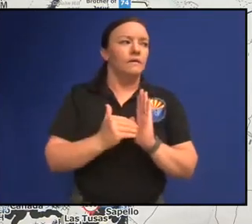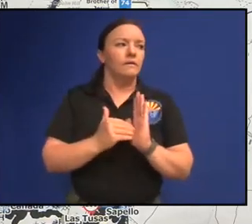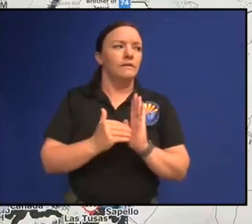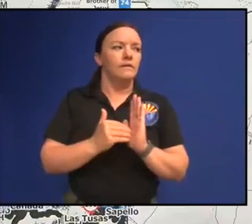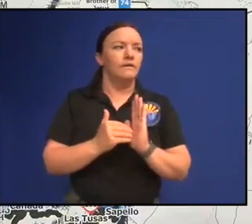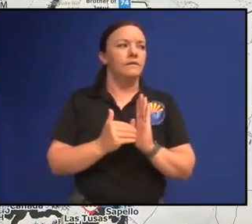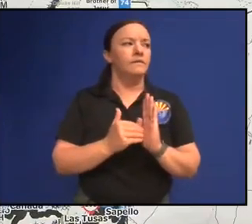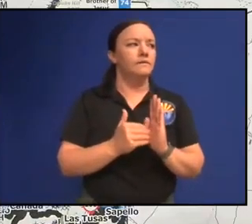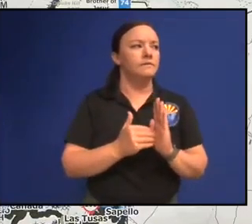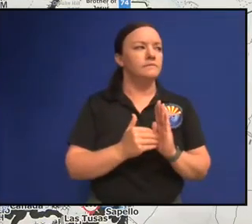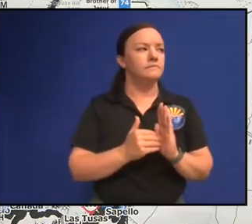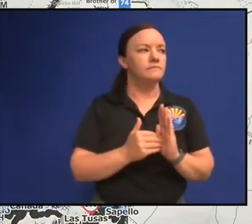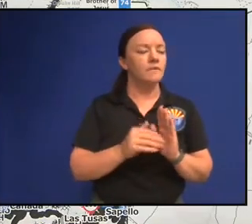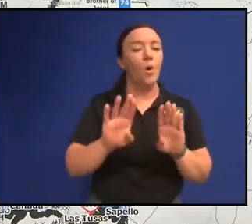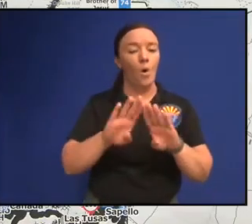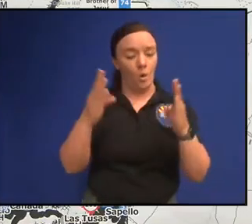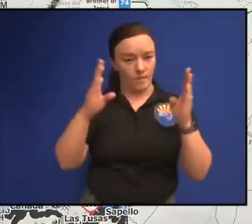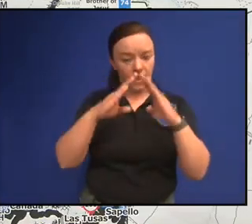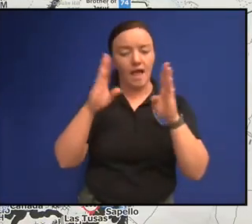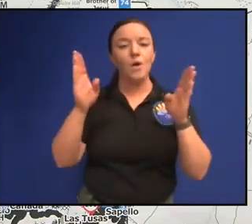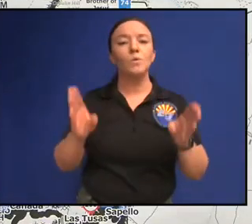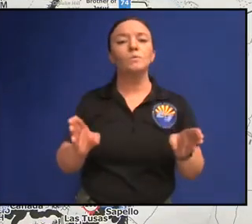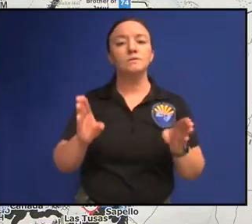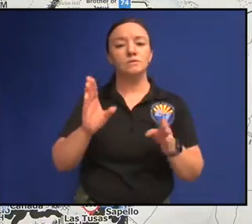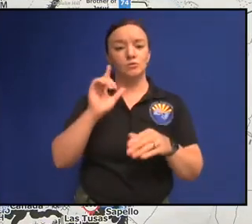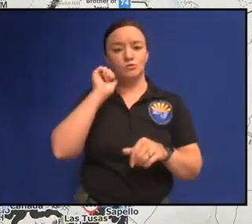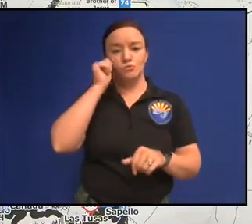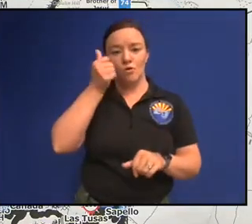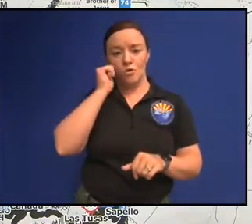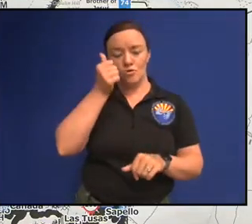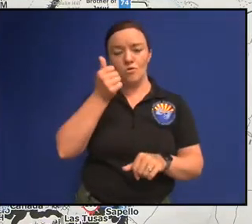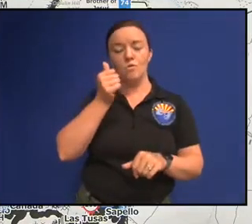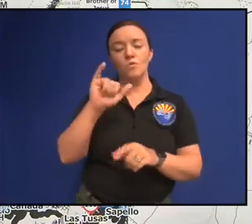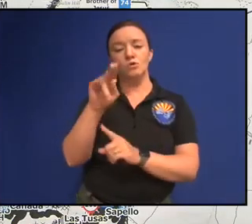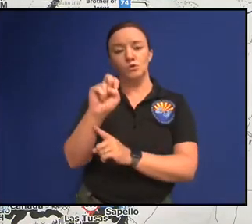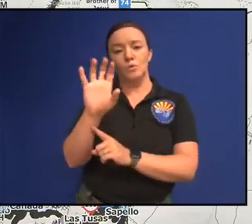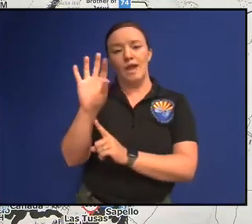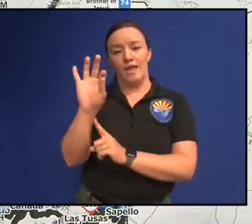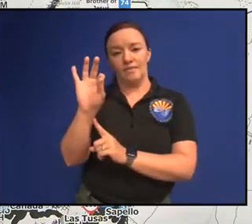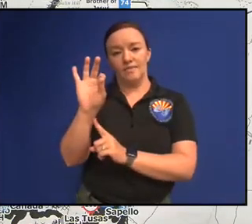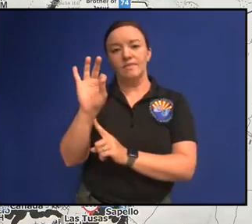OPEN HOUSE SET FOR TOMORROW, JUNE 9, HELD FROM 10:00 AM 00 PM.